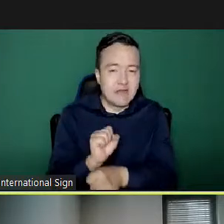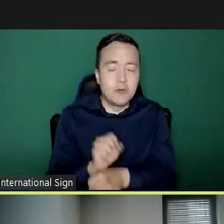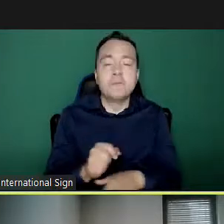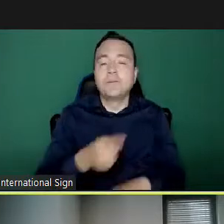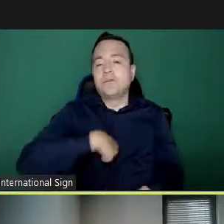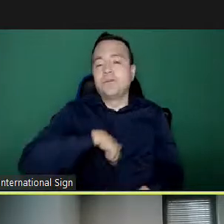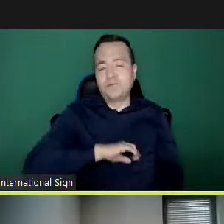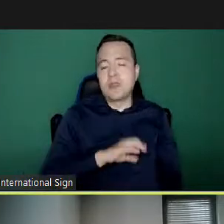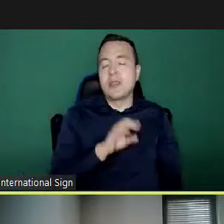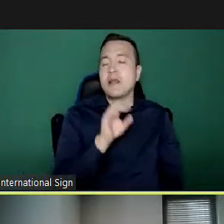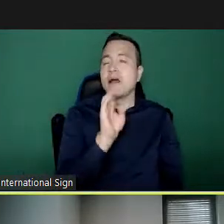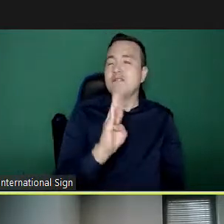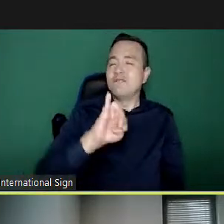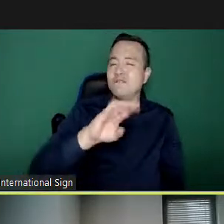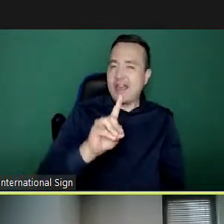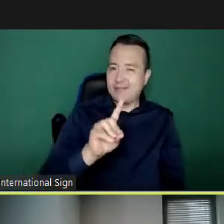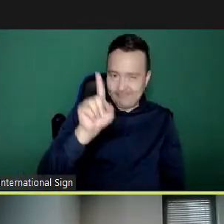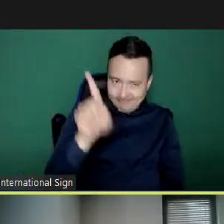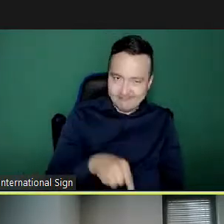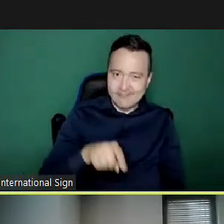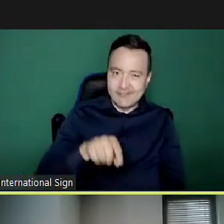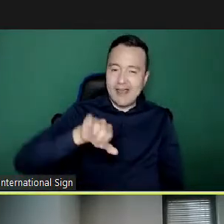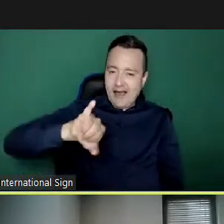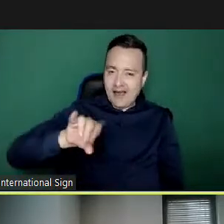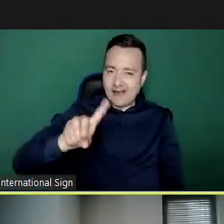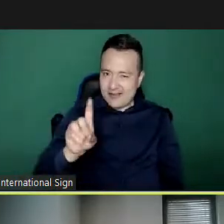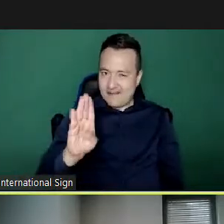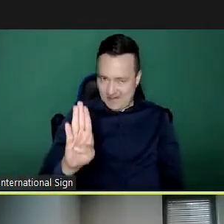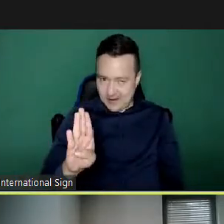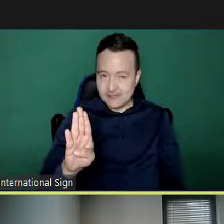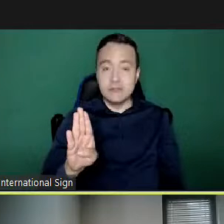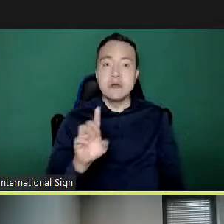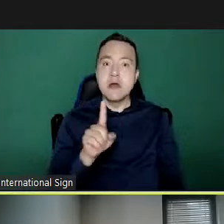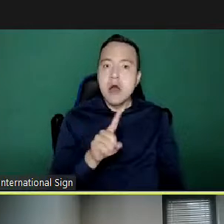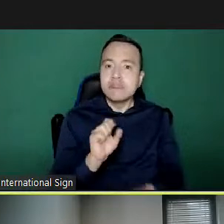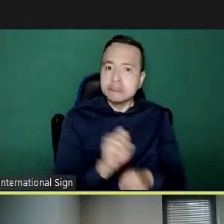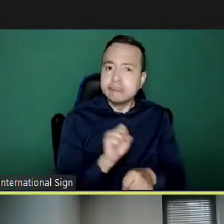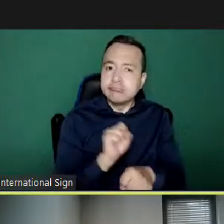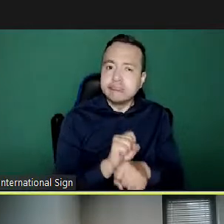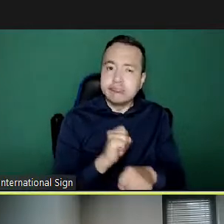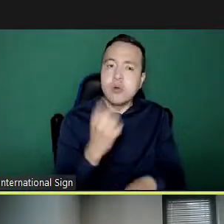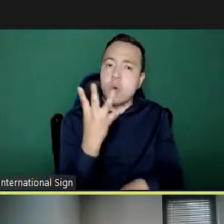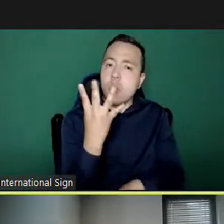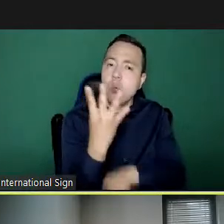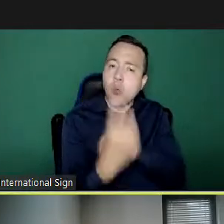attention to public health functions and emergency preparedness, the updated framework